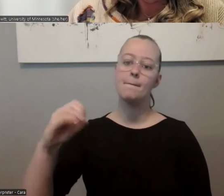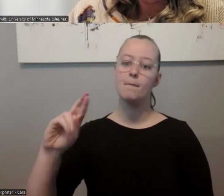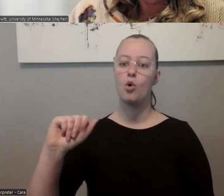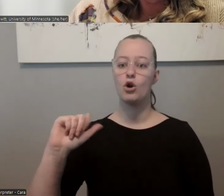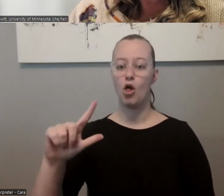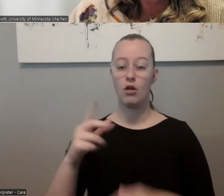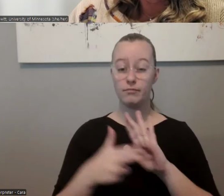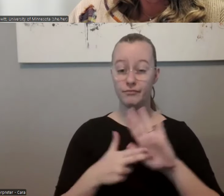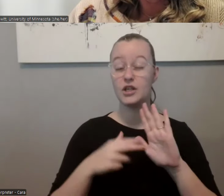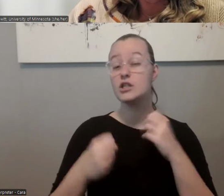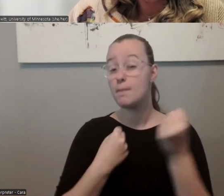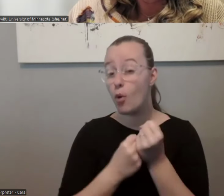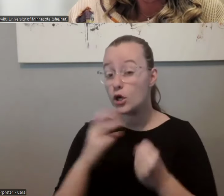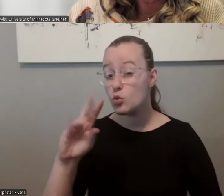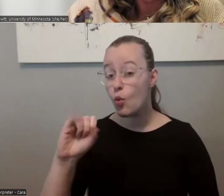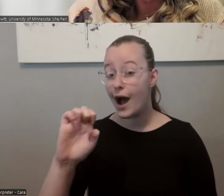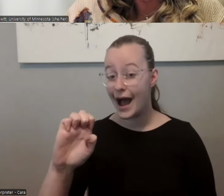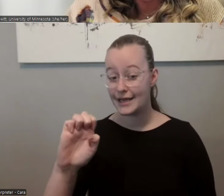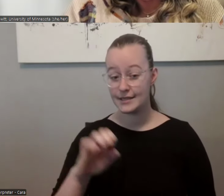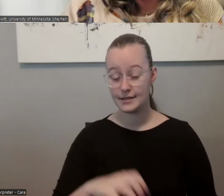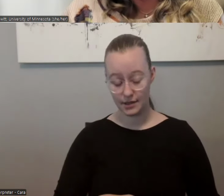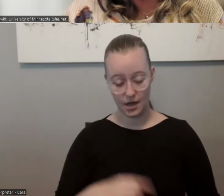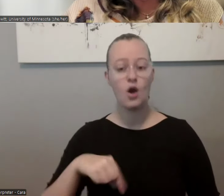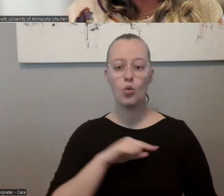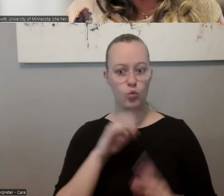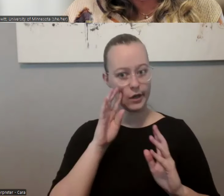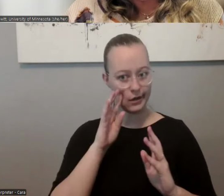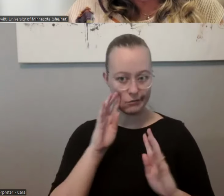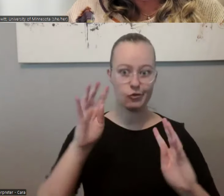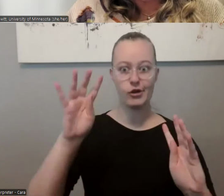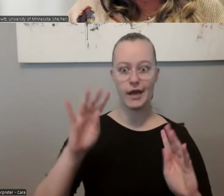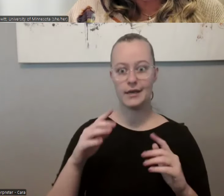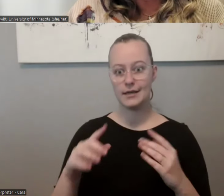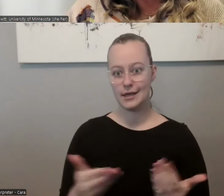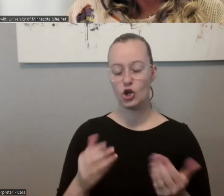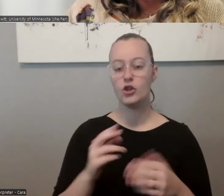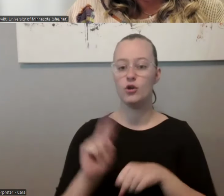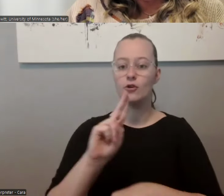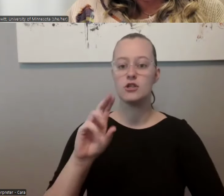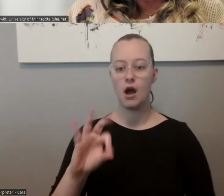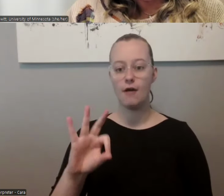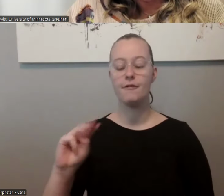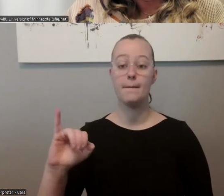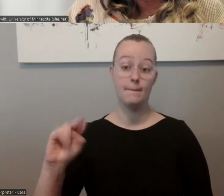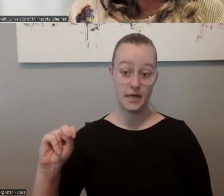called support wise, which we we created here at the University of Minnesota and they